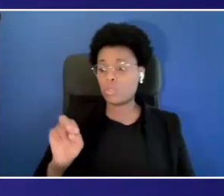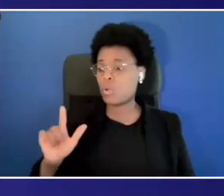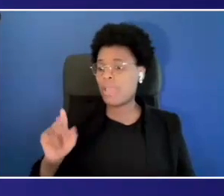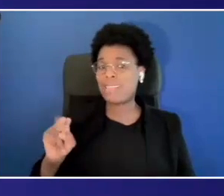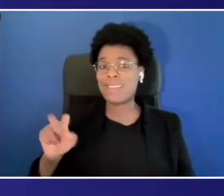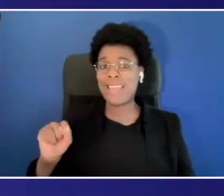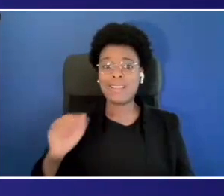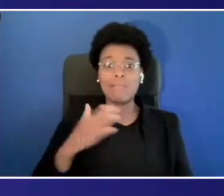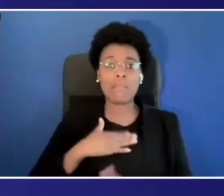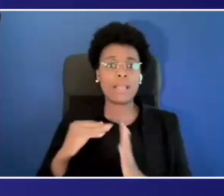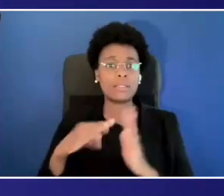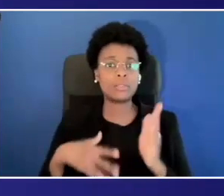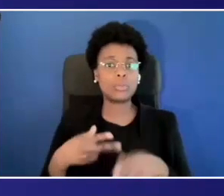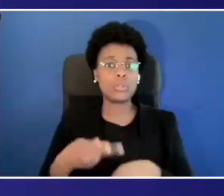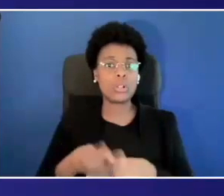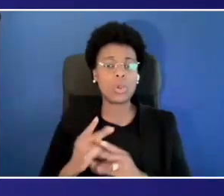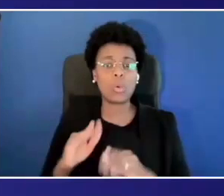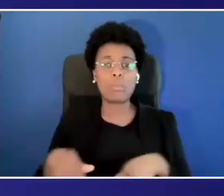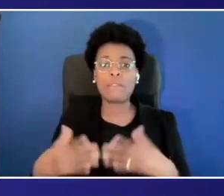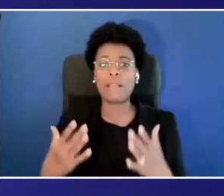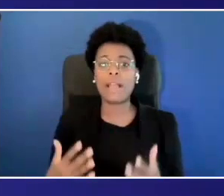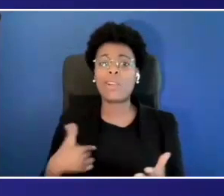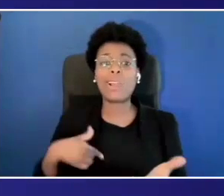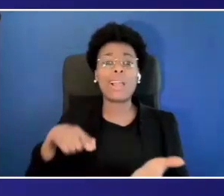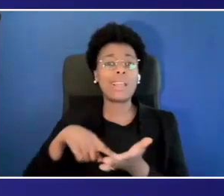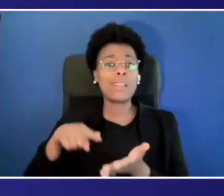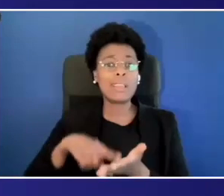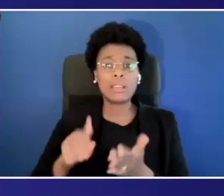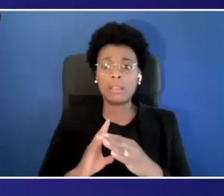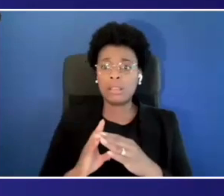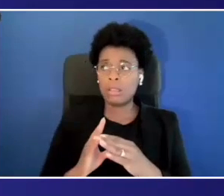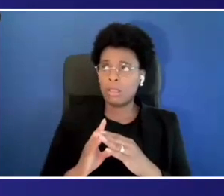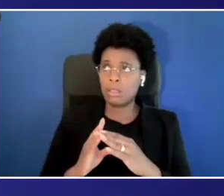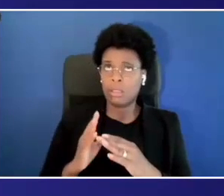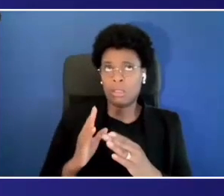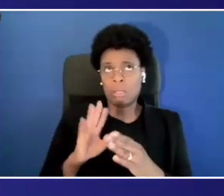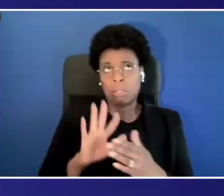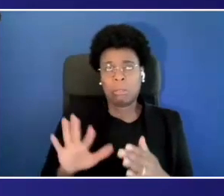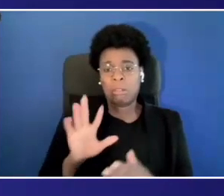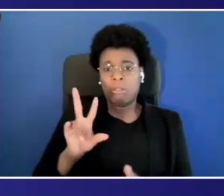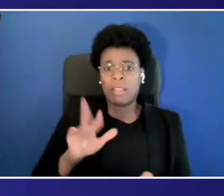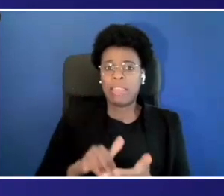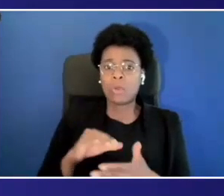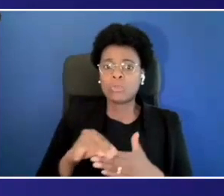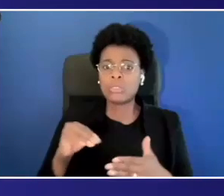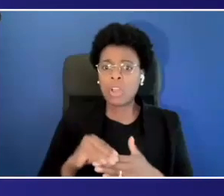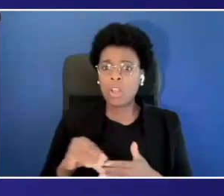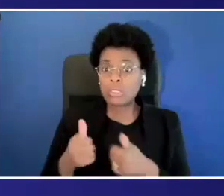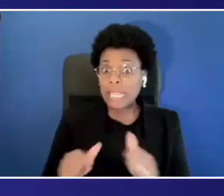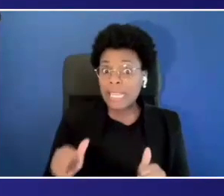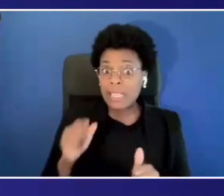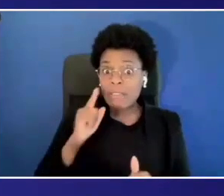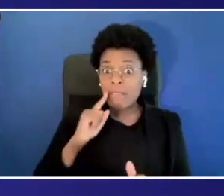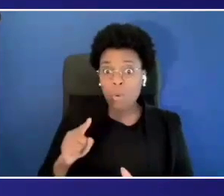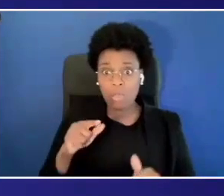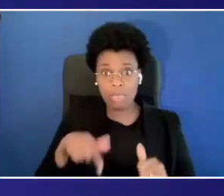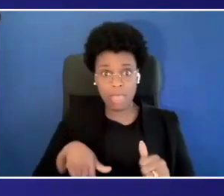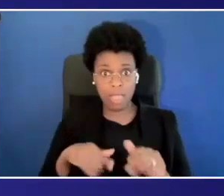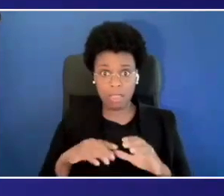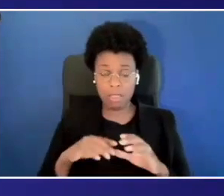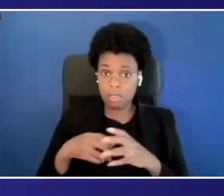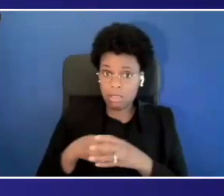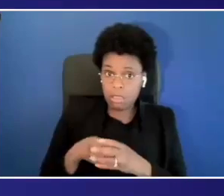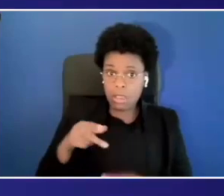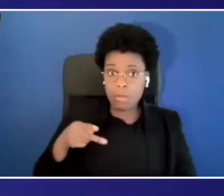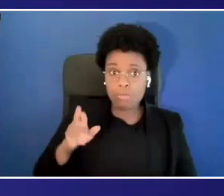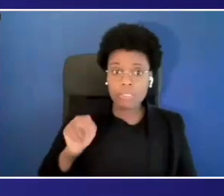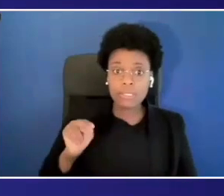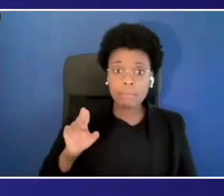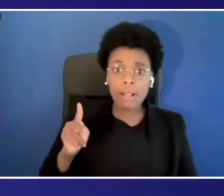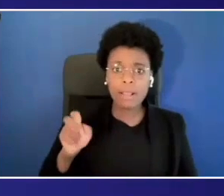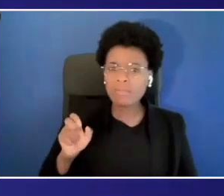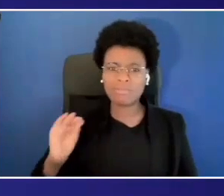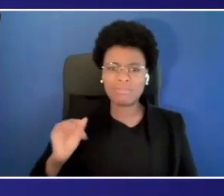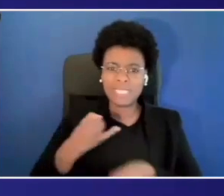And have paid nearly $3,000 and not a single dollar has gone towards principal. Every penny has gone to to interest.